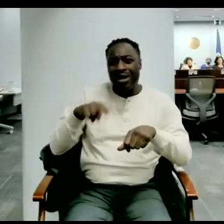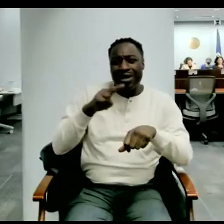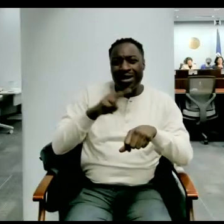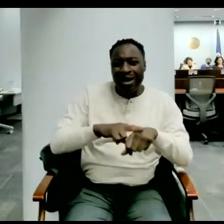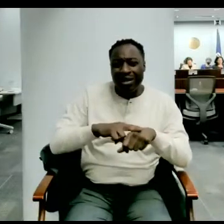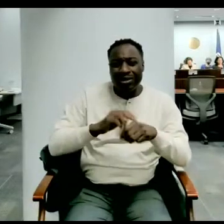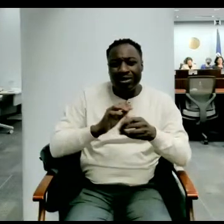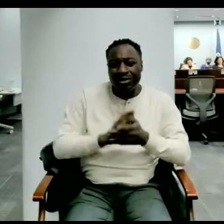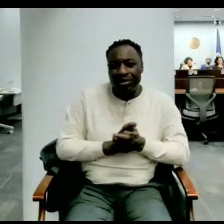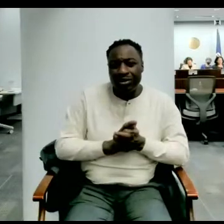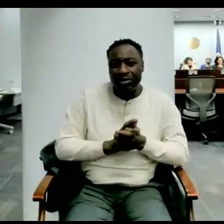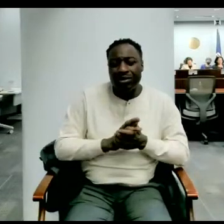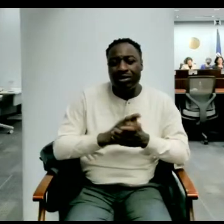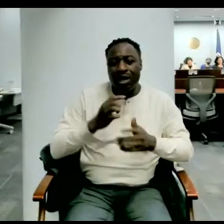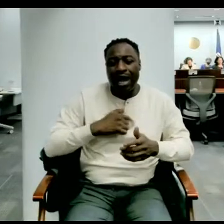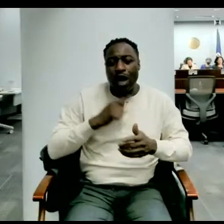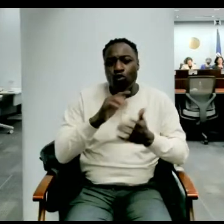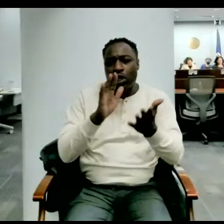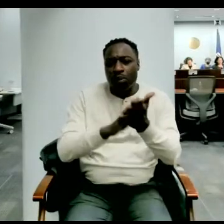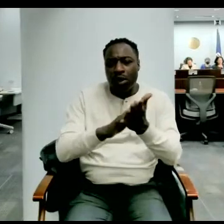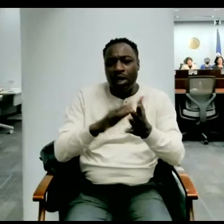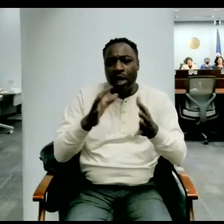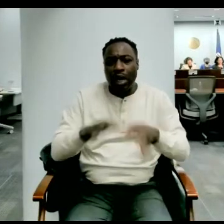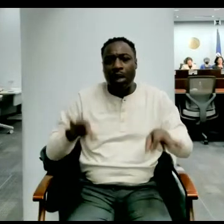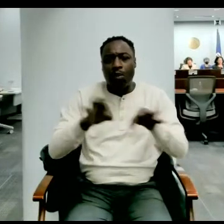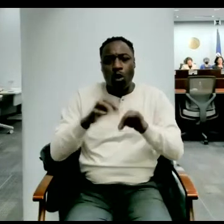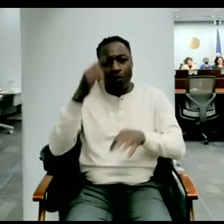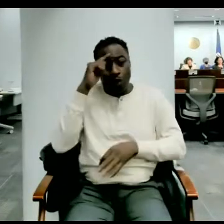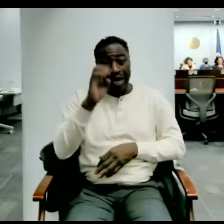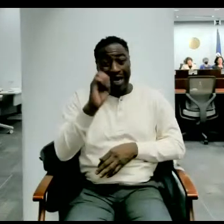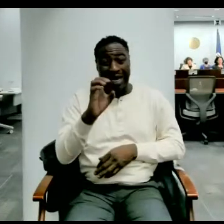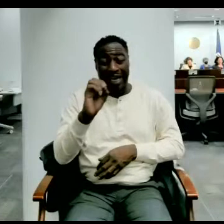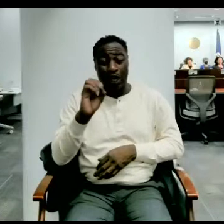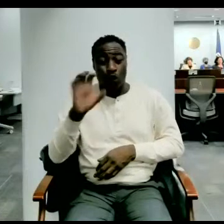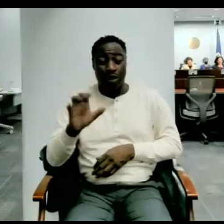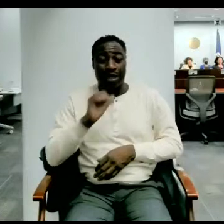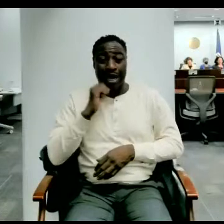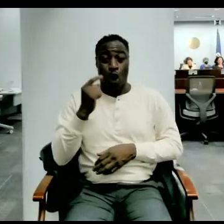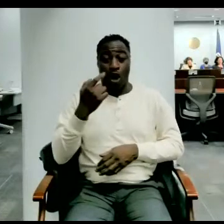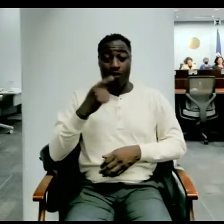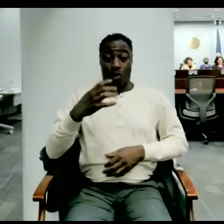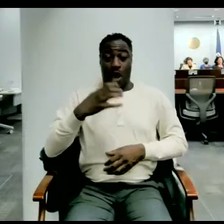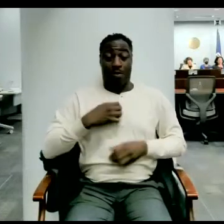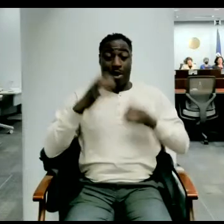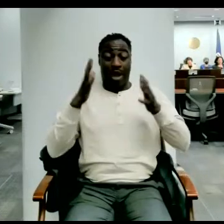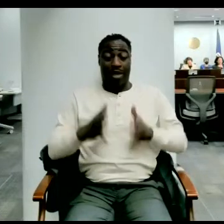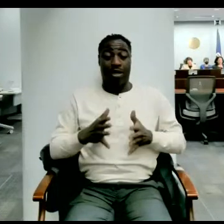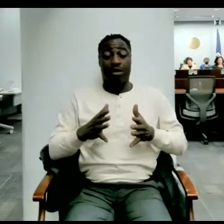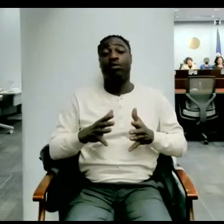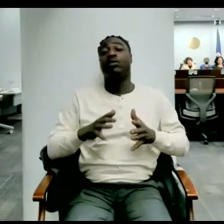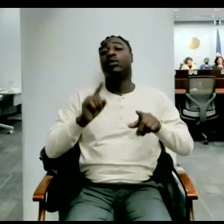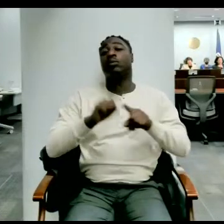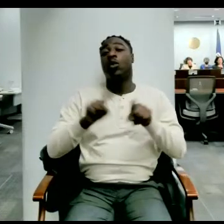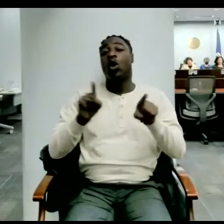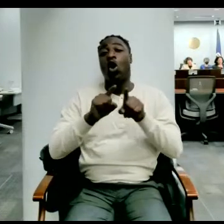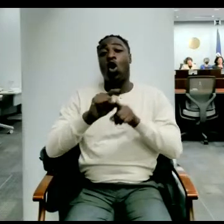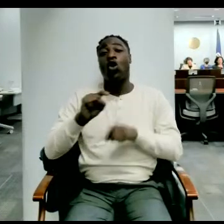I really commend it because it is important for the EEOC not just from plaintiffs and individuals who represent individual perspectives but company perspectives as well.